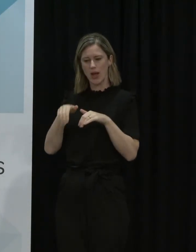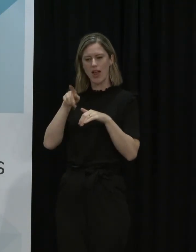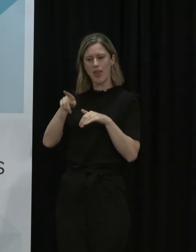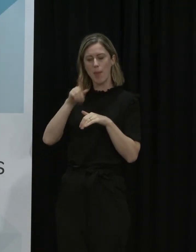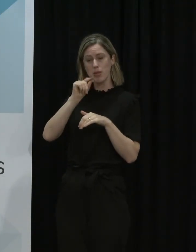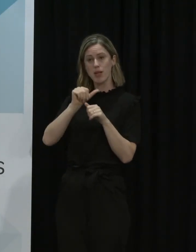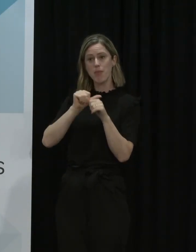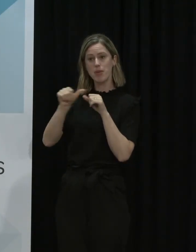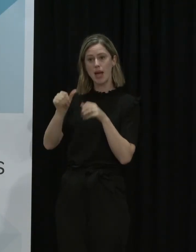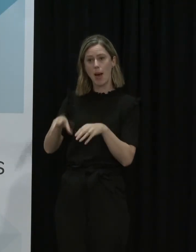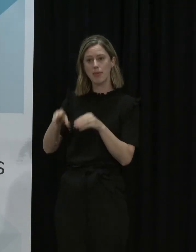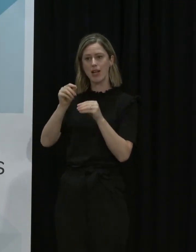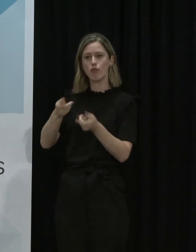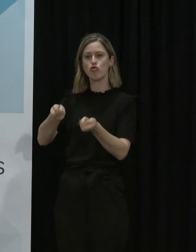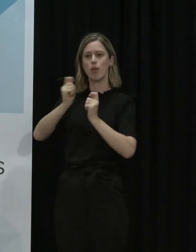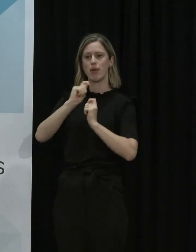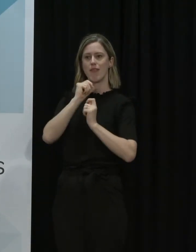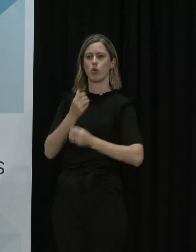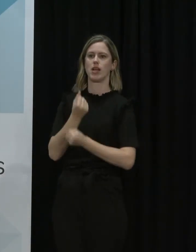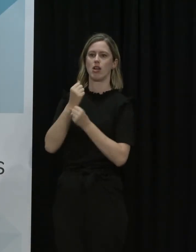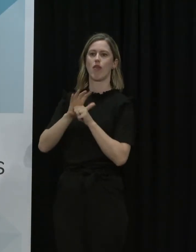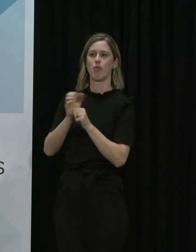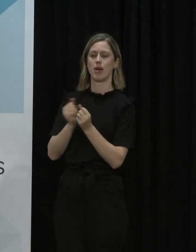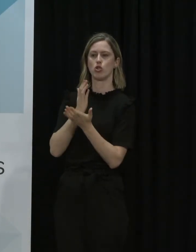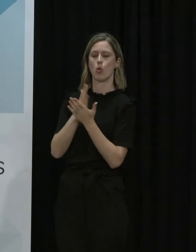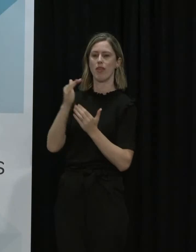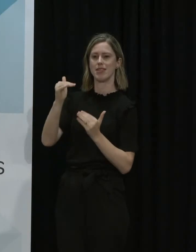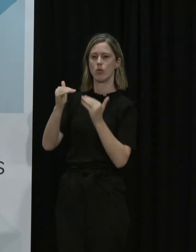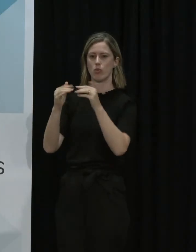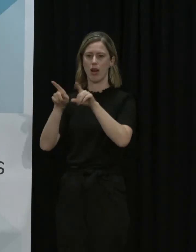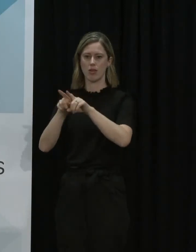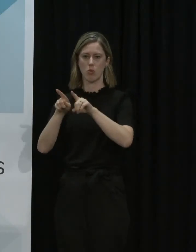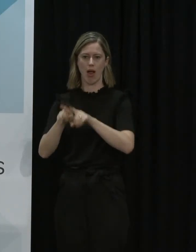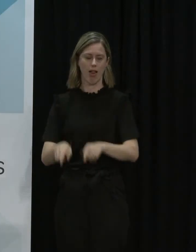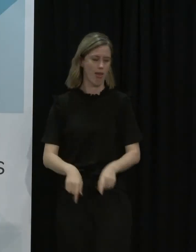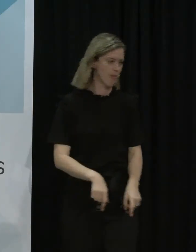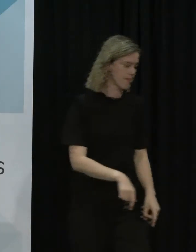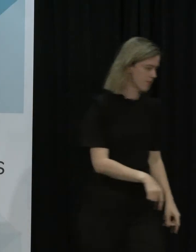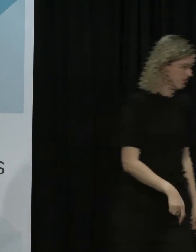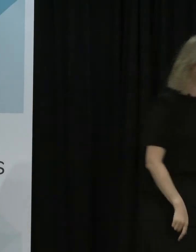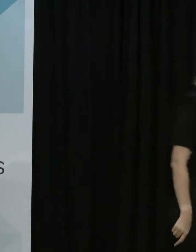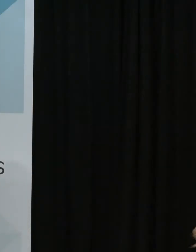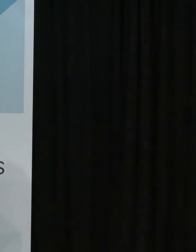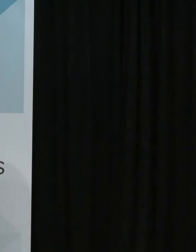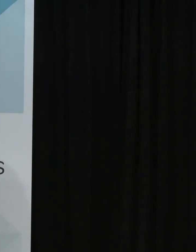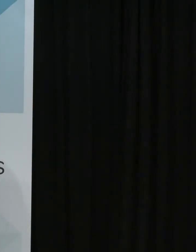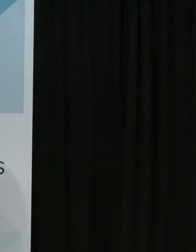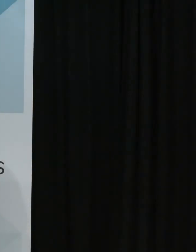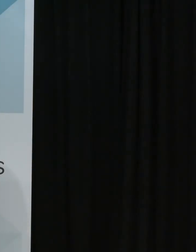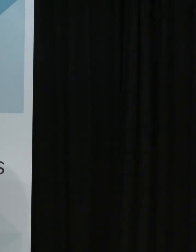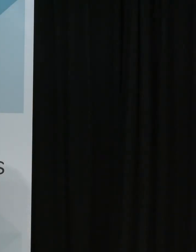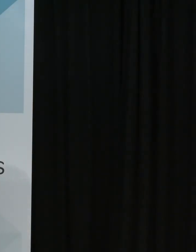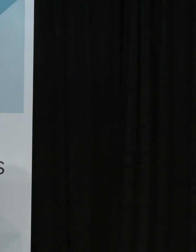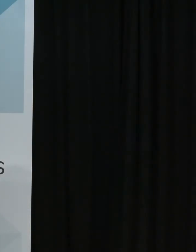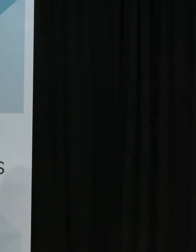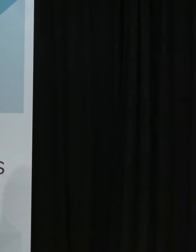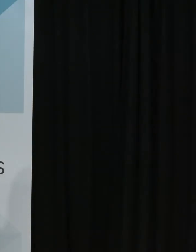virals. Because in those countries perhaps where they see hesitancy, they may see